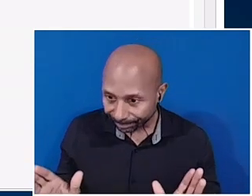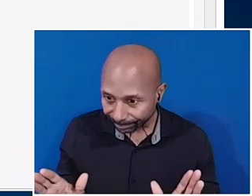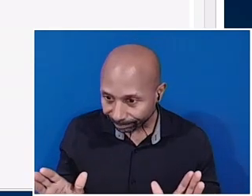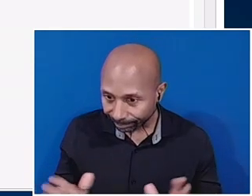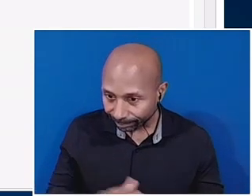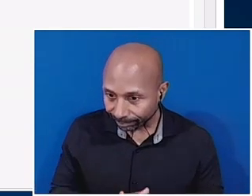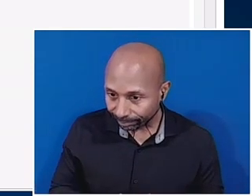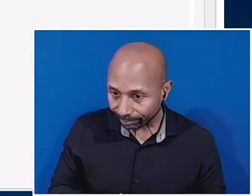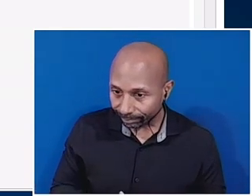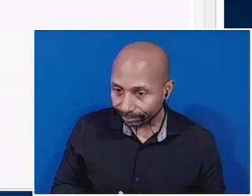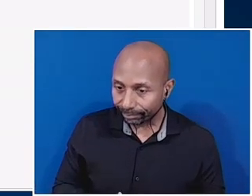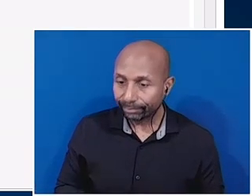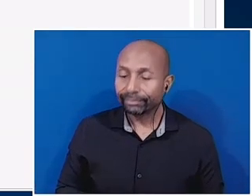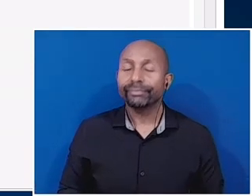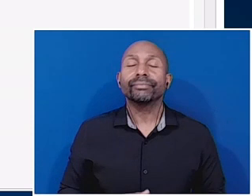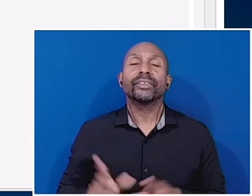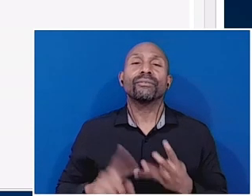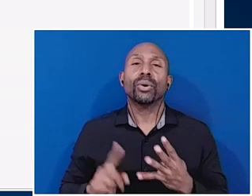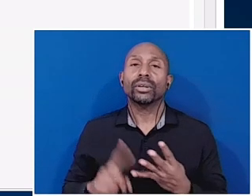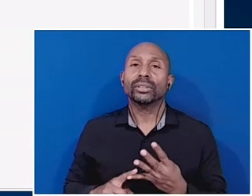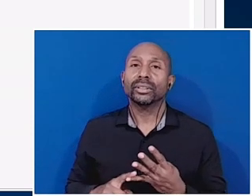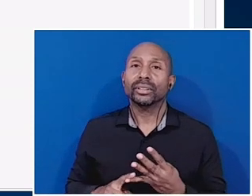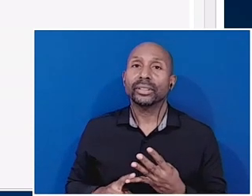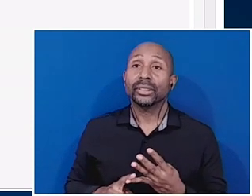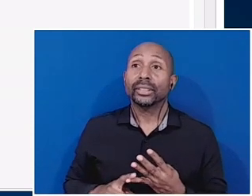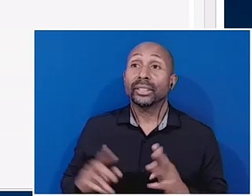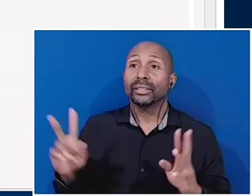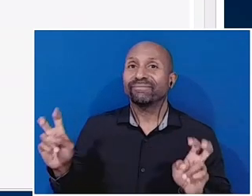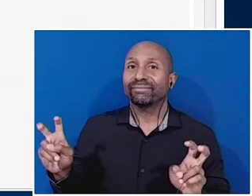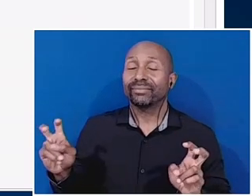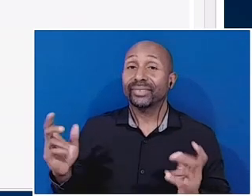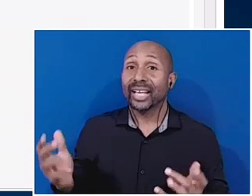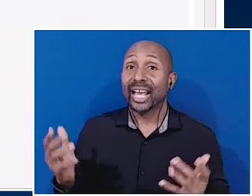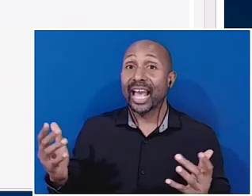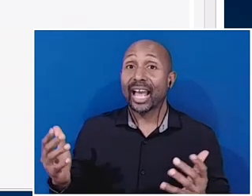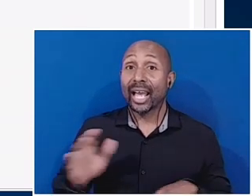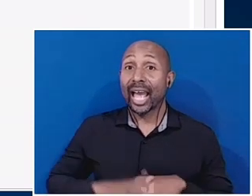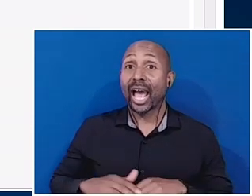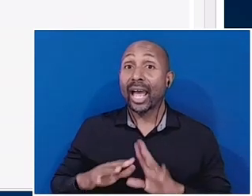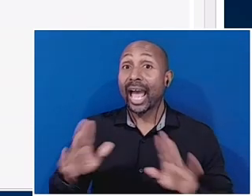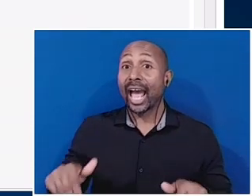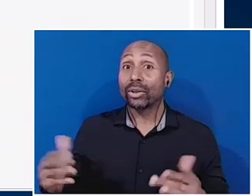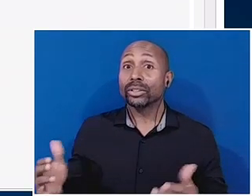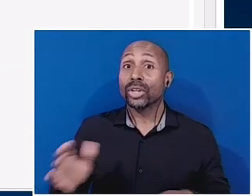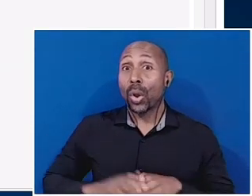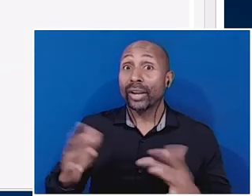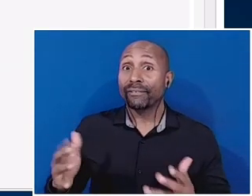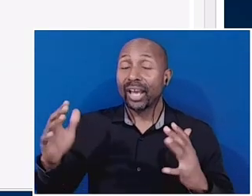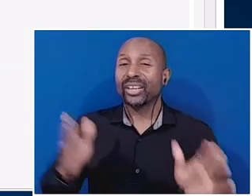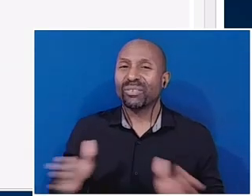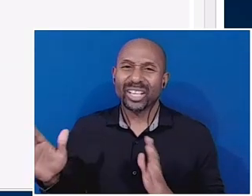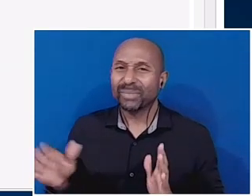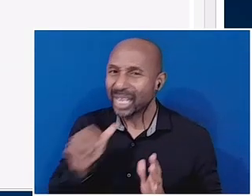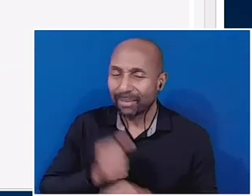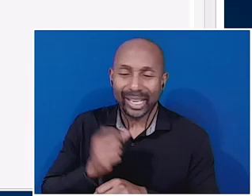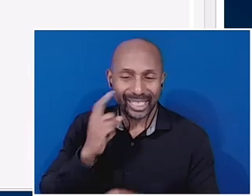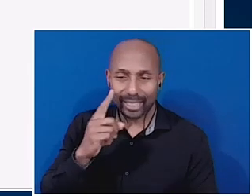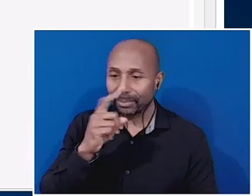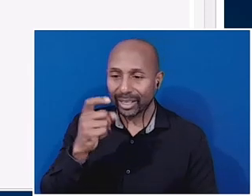sense because any of our houses could [30 seconds] for any of a number of different reasons. I think, you know, Barmak got to